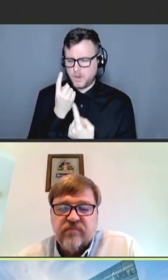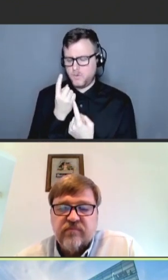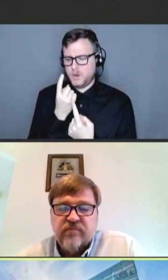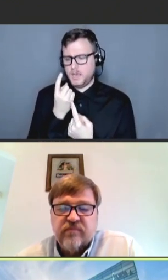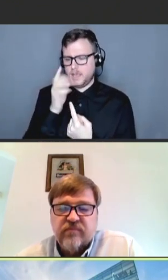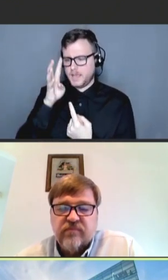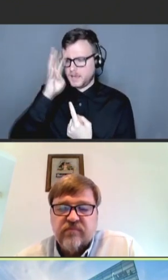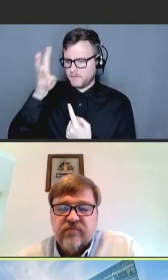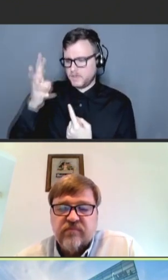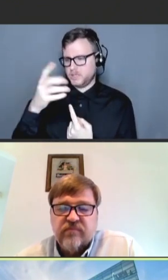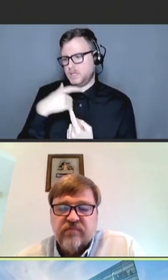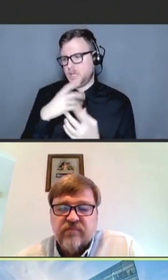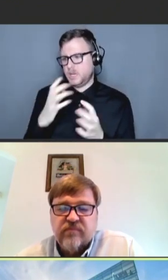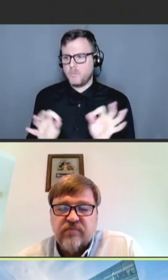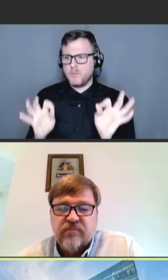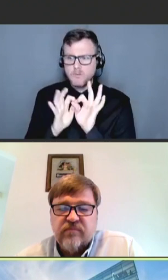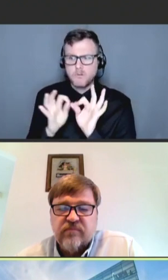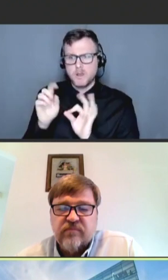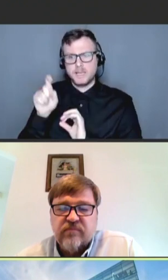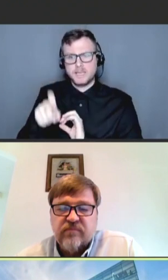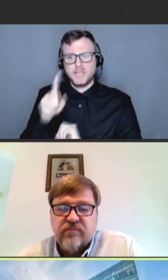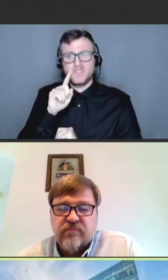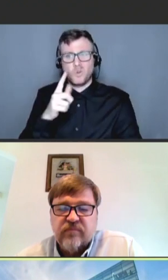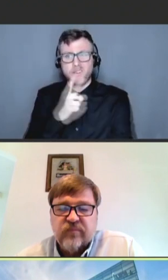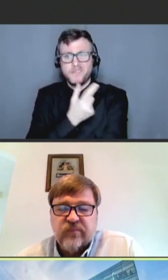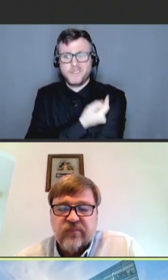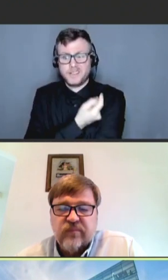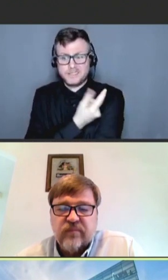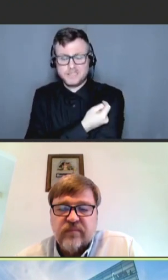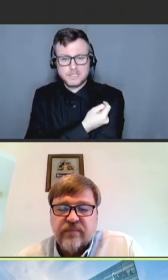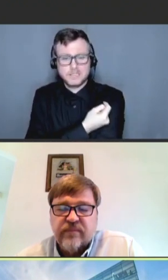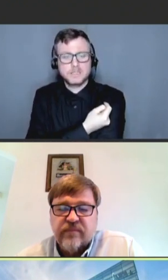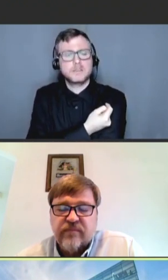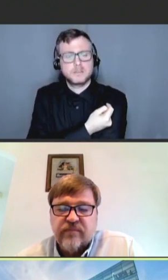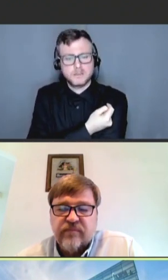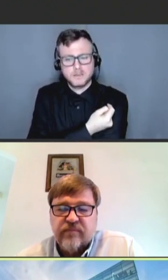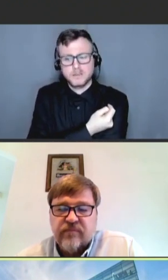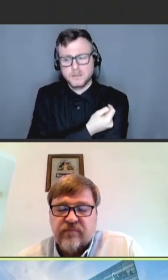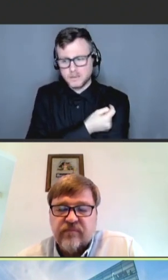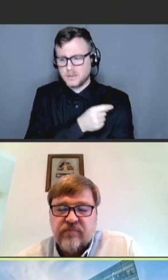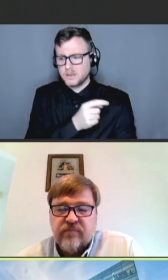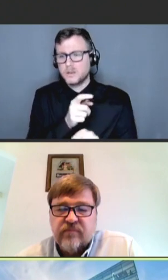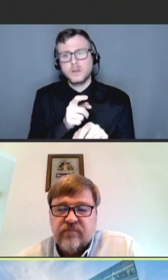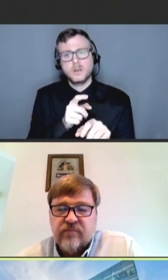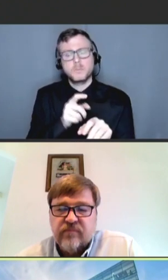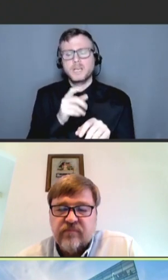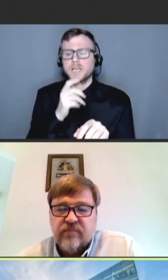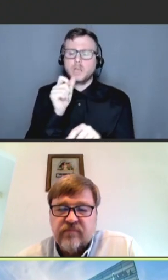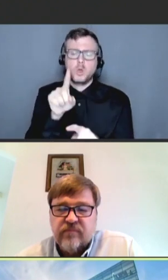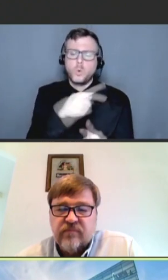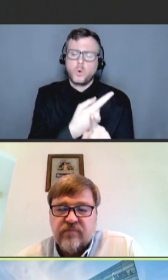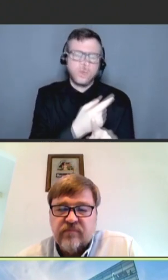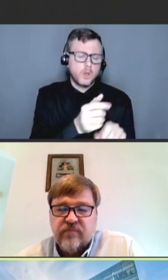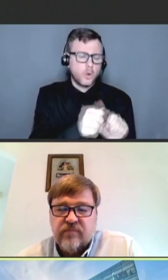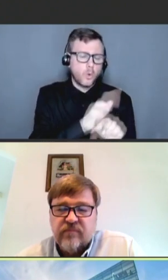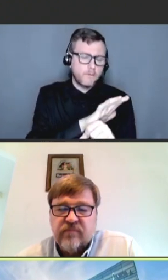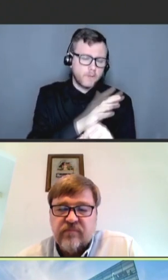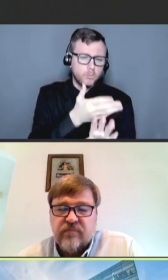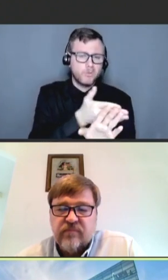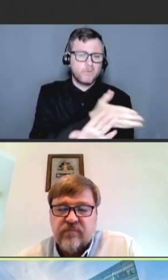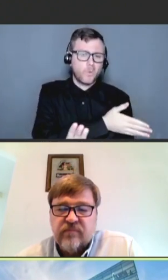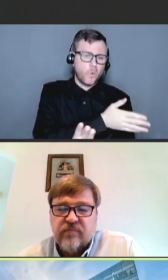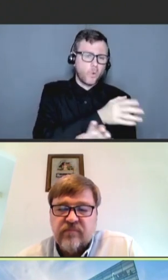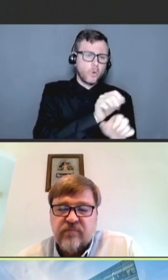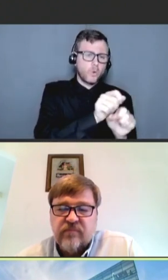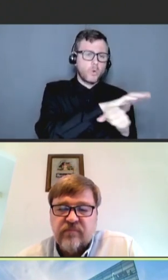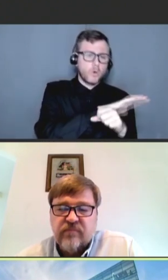the critical need for vaccines for also beyond COVID and pre-COVID, contending with the climbing